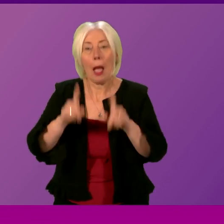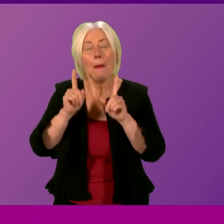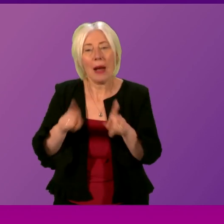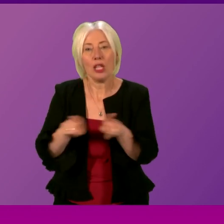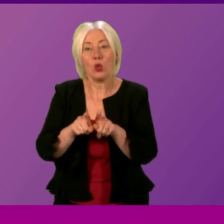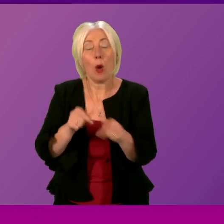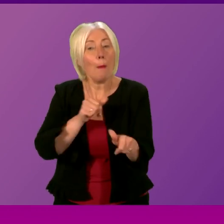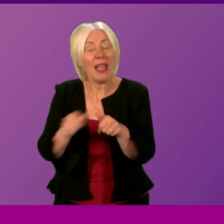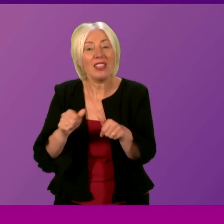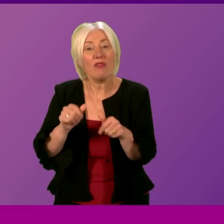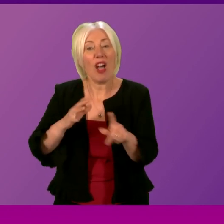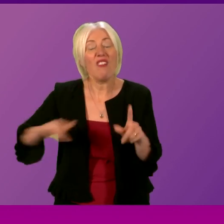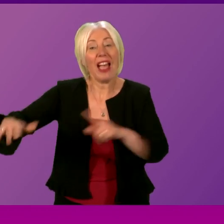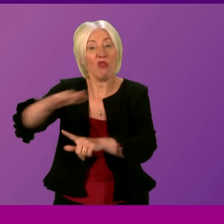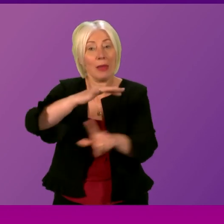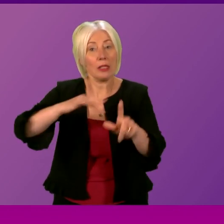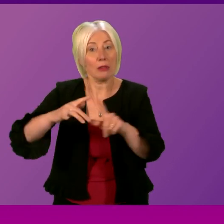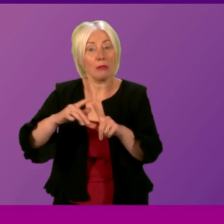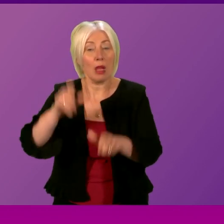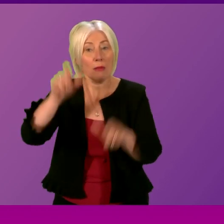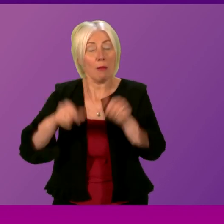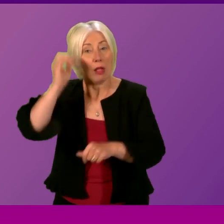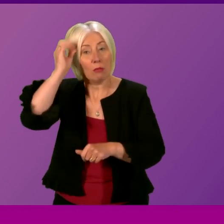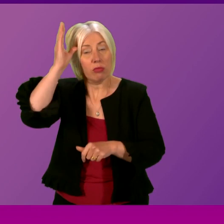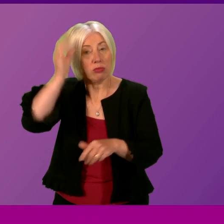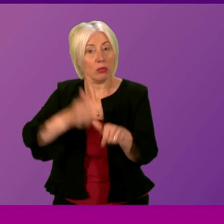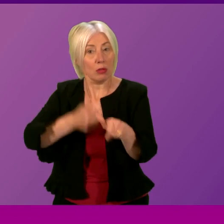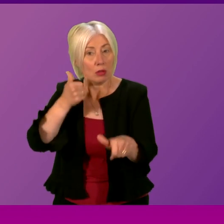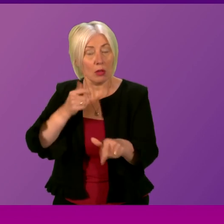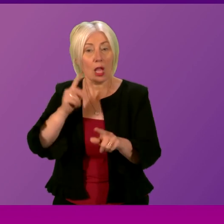environment. Industry experts have found that new fields at Cambo and